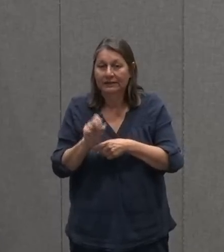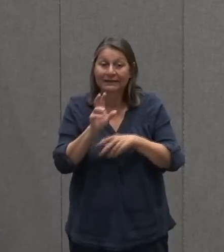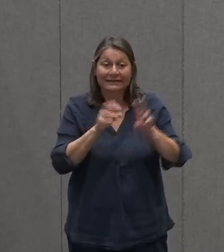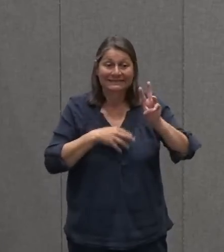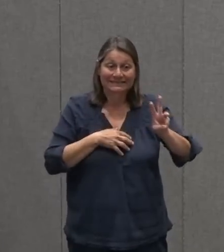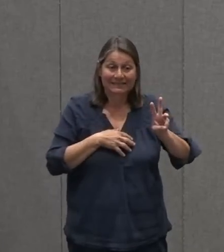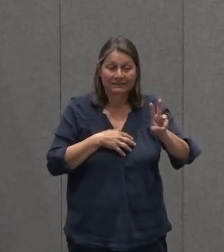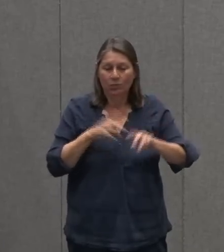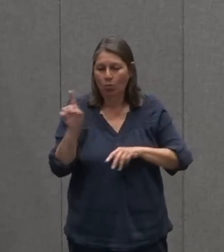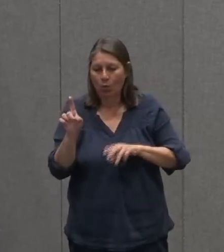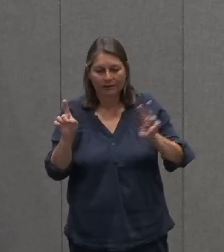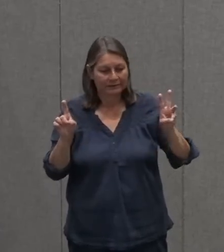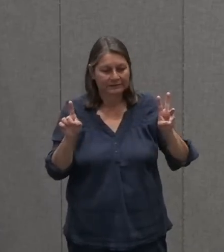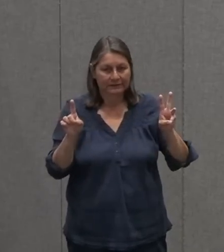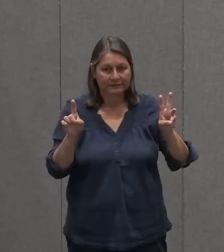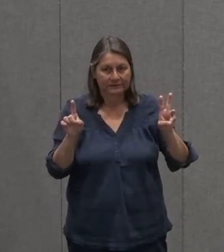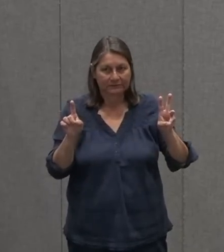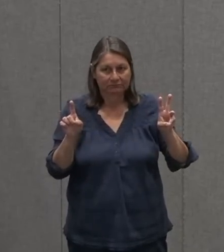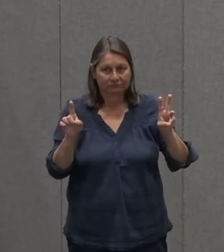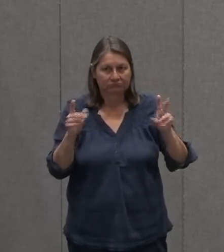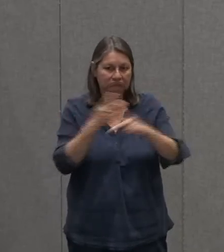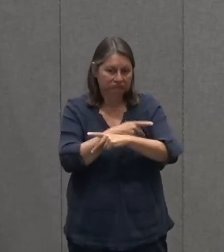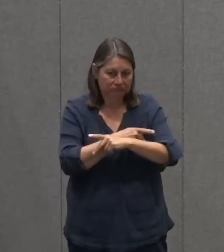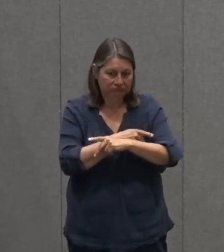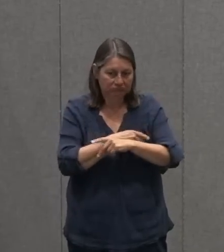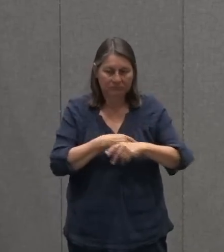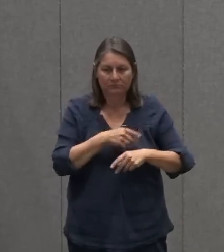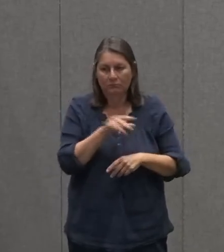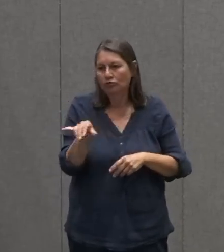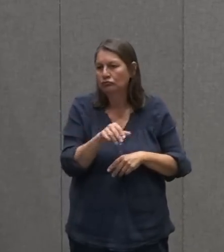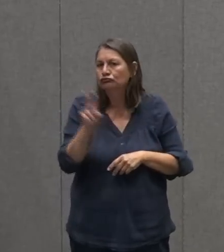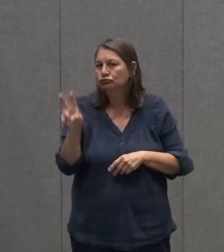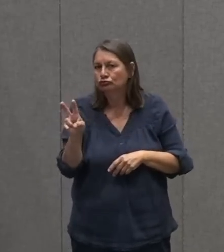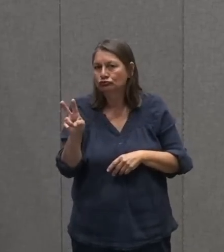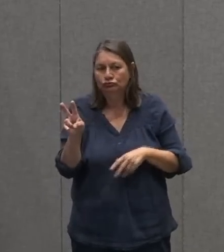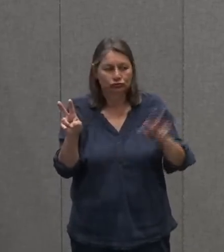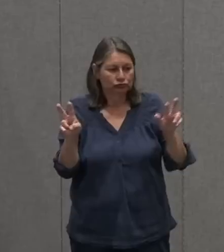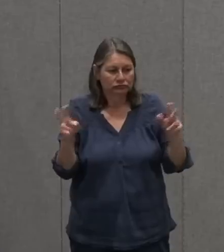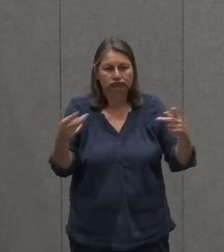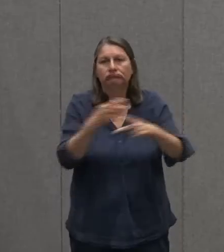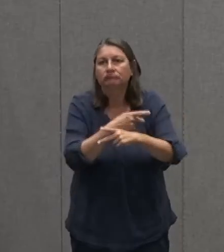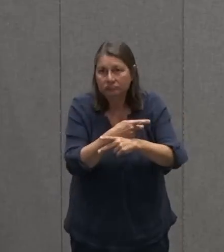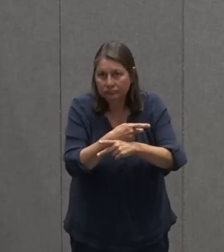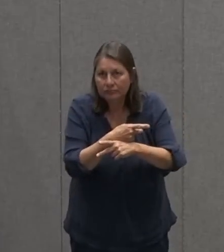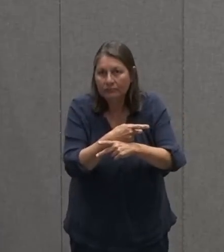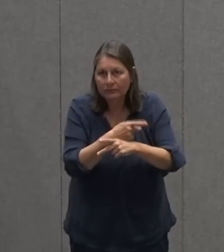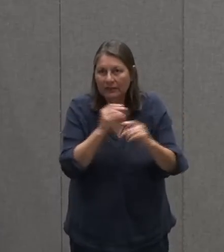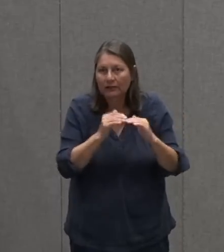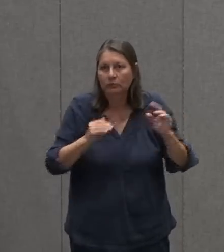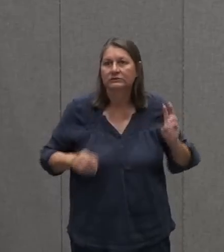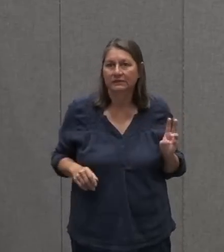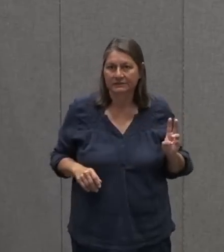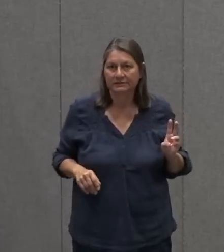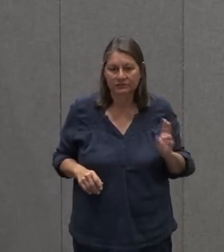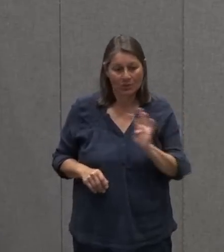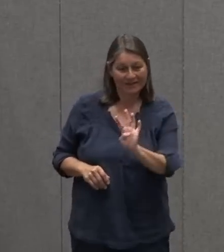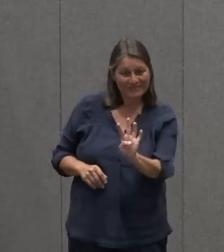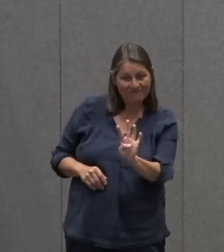but then it also has two times three to be able to get you those four different factors.